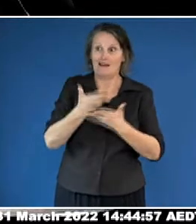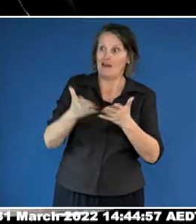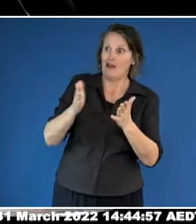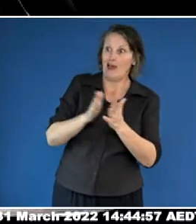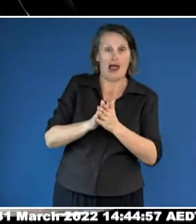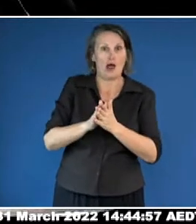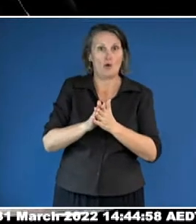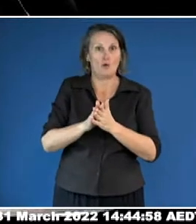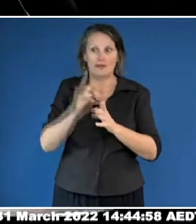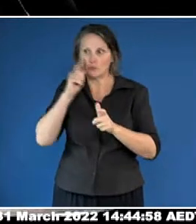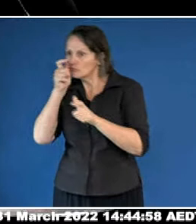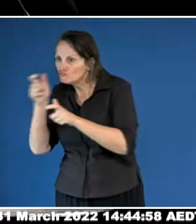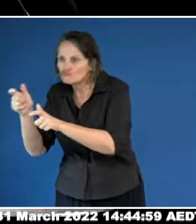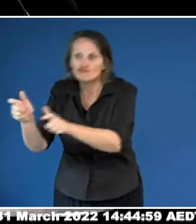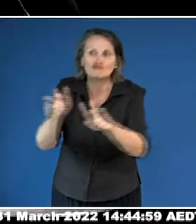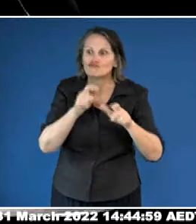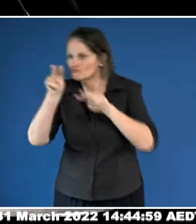I'm not an expert on where everything is up to at the moment.